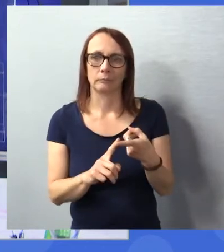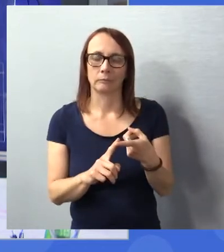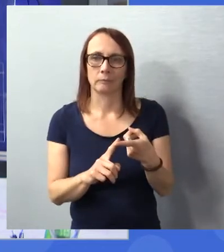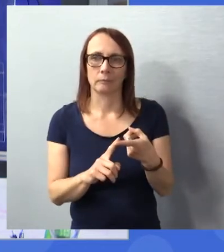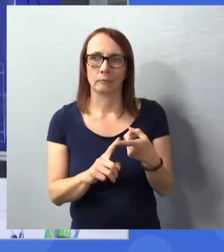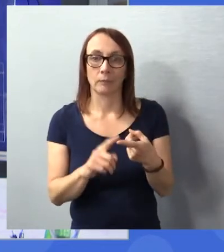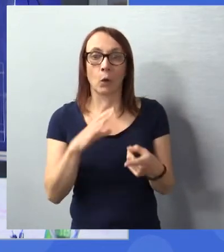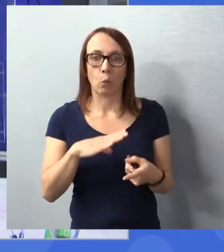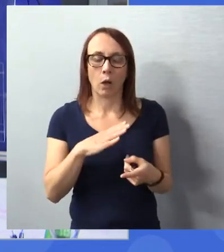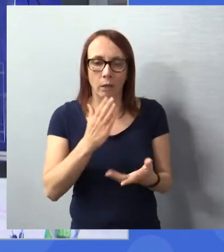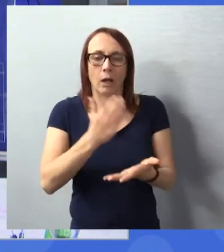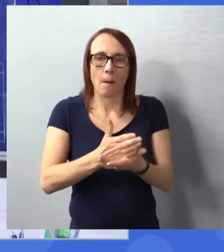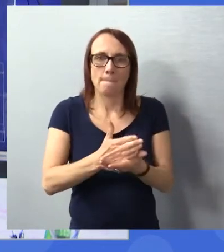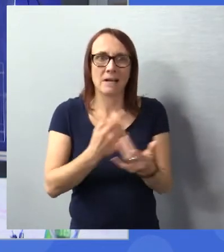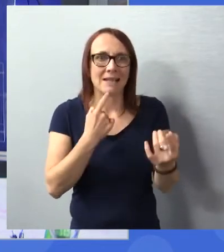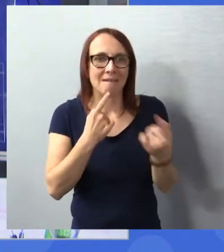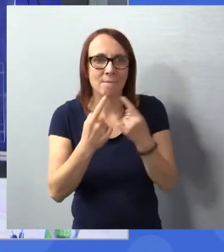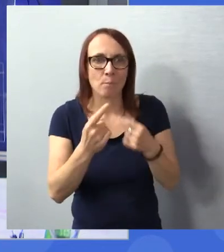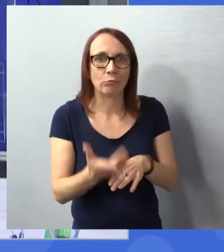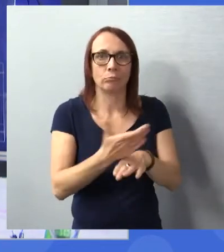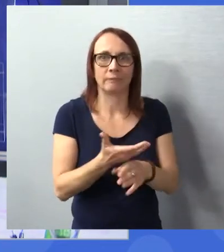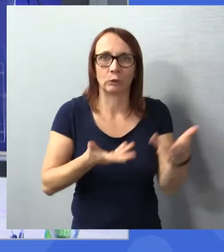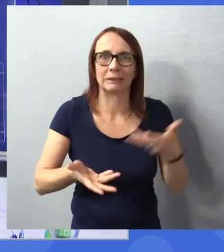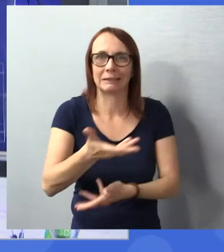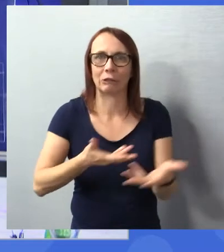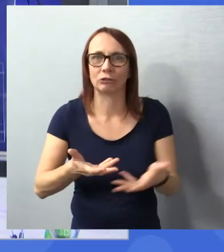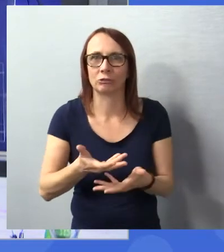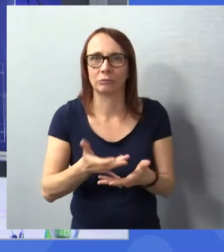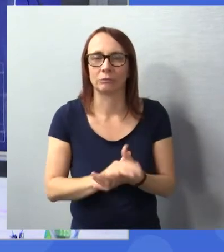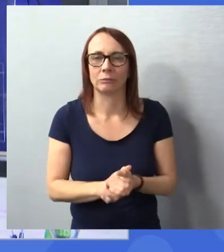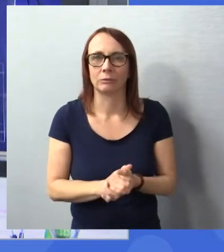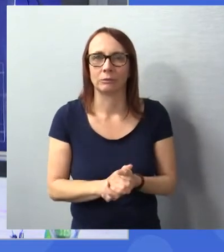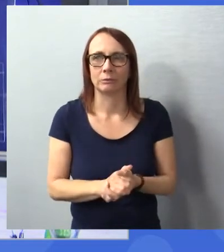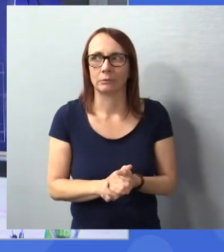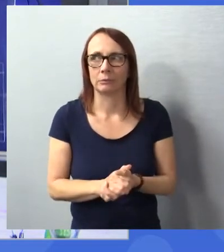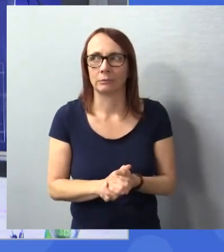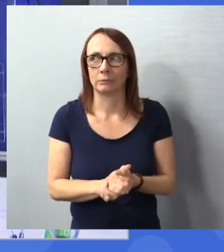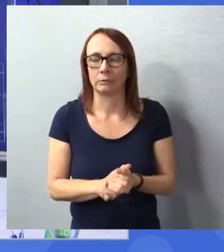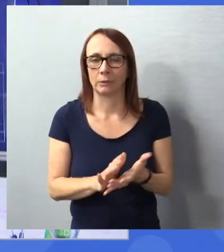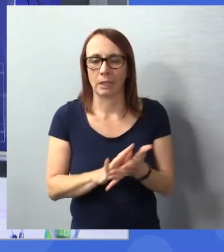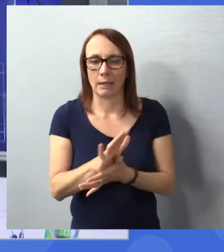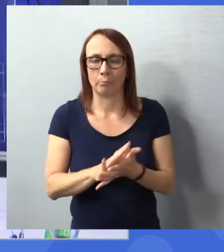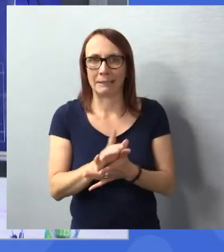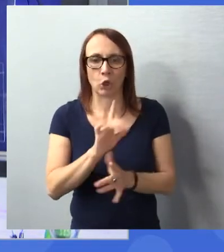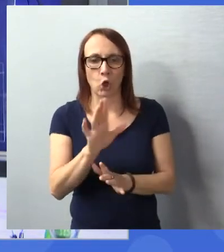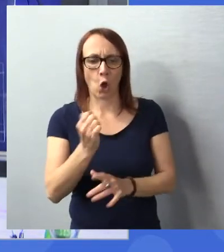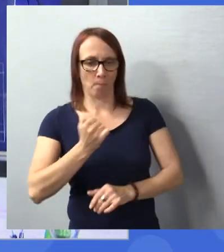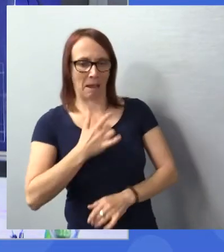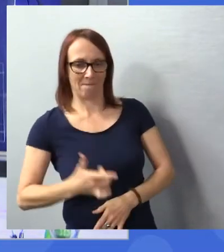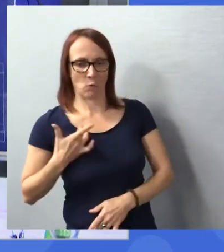discussion so base in your information being not biased and not being pushed by